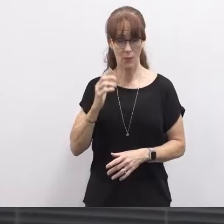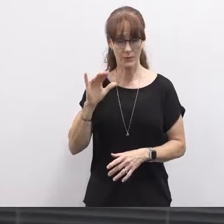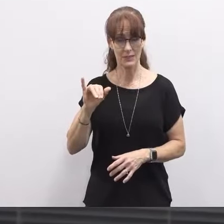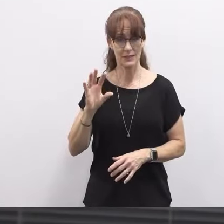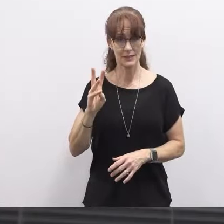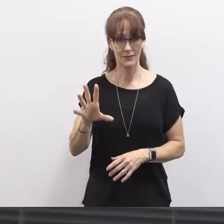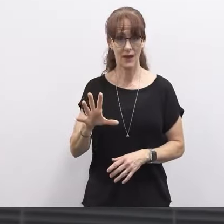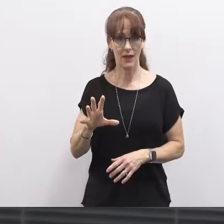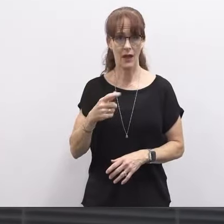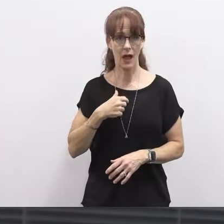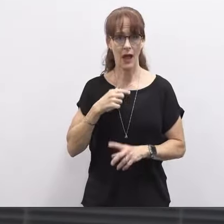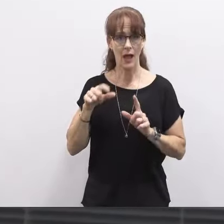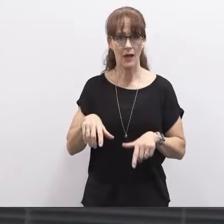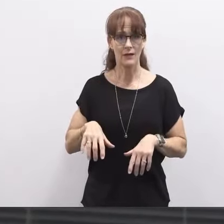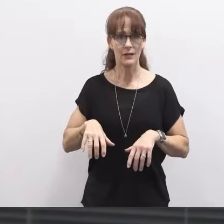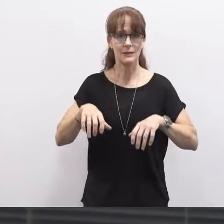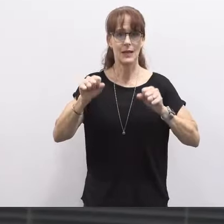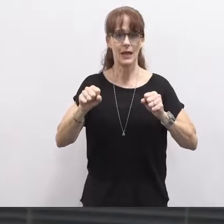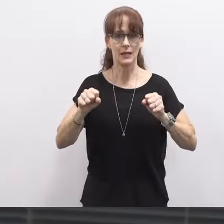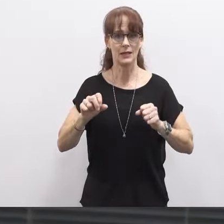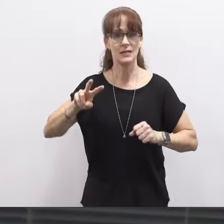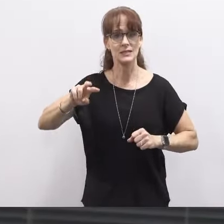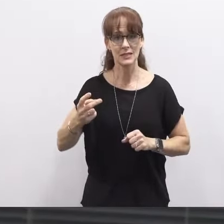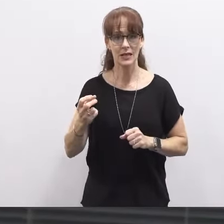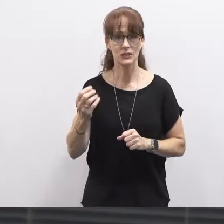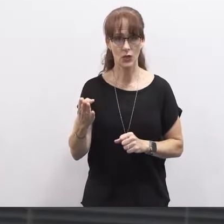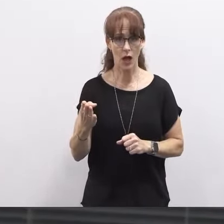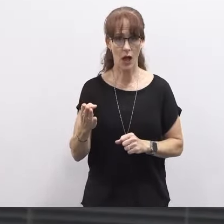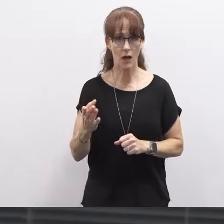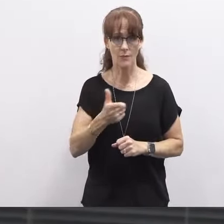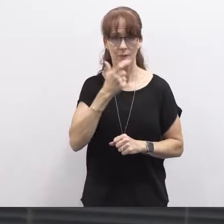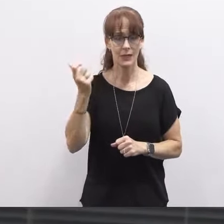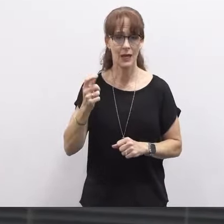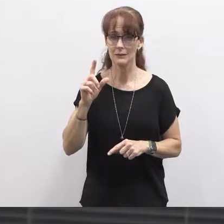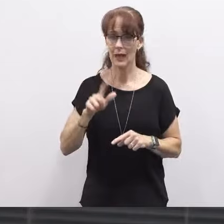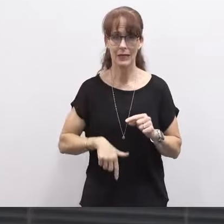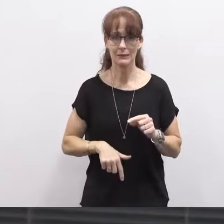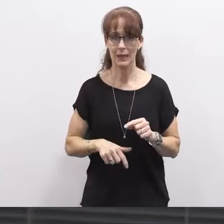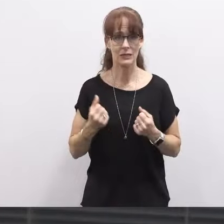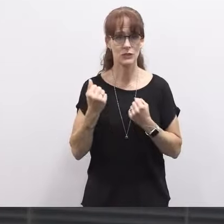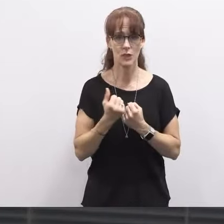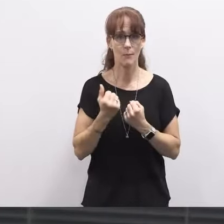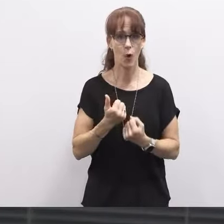Have to take on a second job because I can no longer support myself